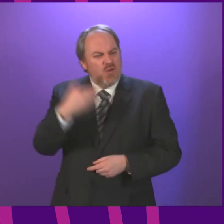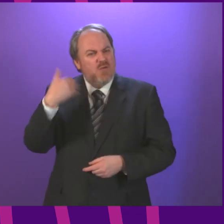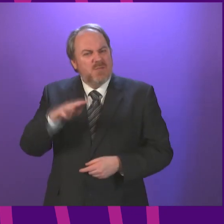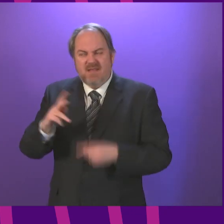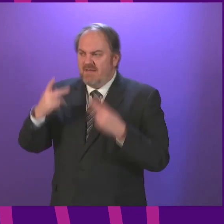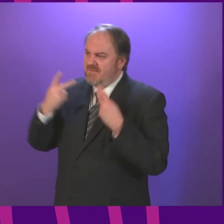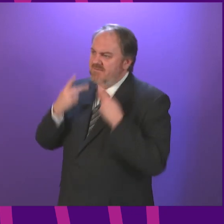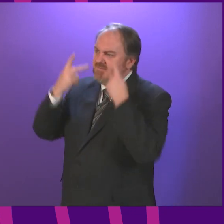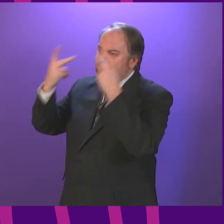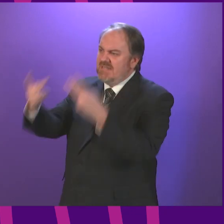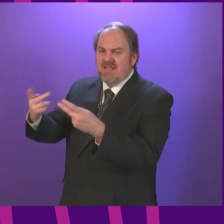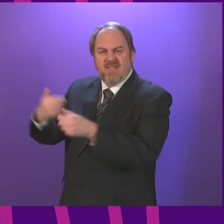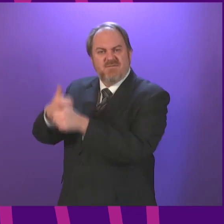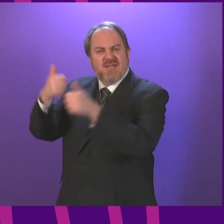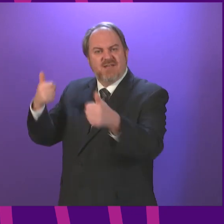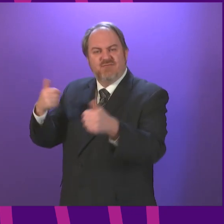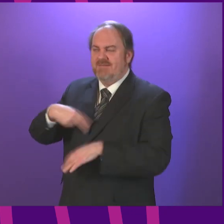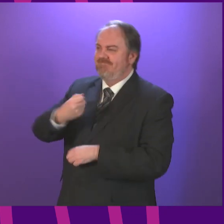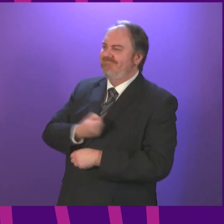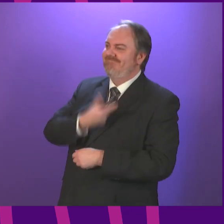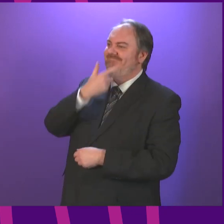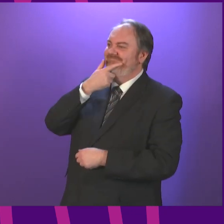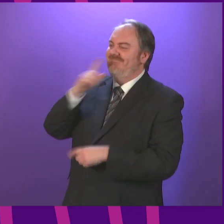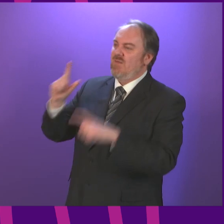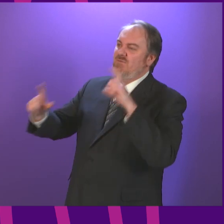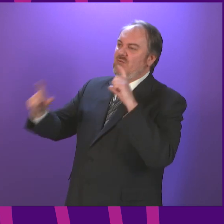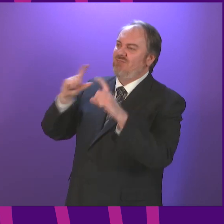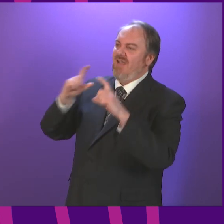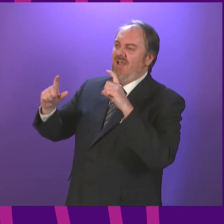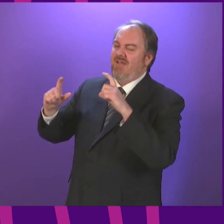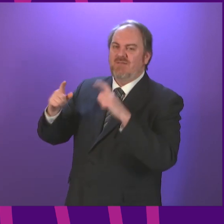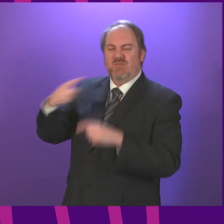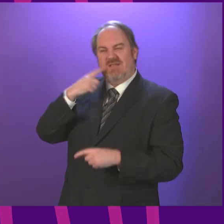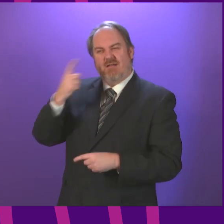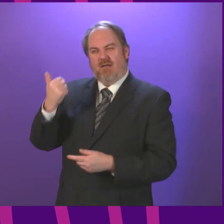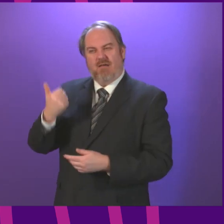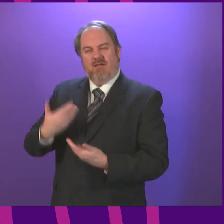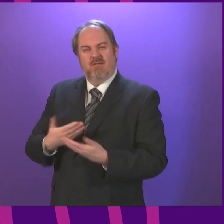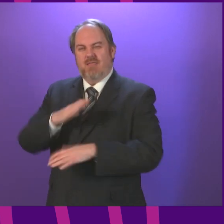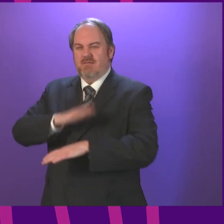her photograph taken, and said that it was boom time. To a great fanfare, she went to